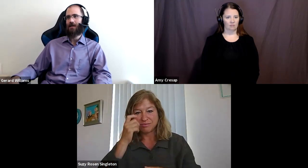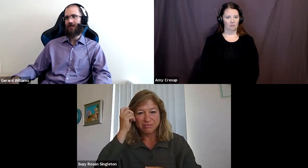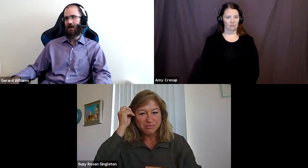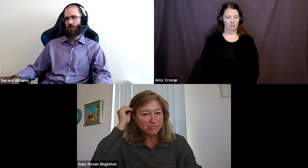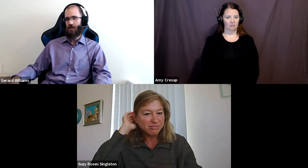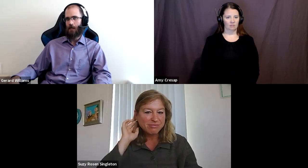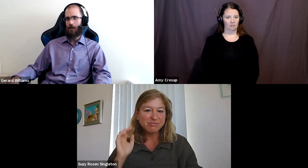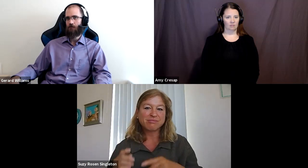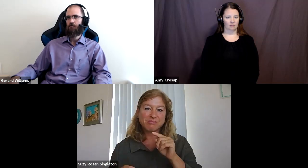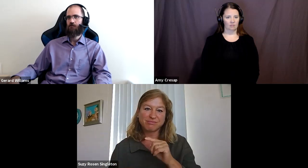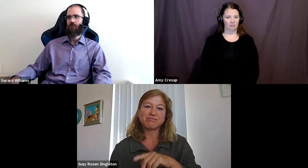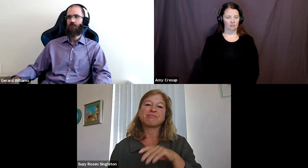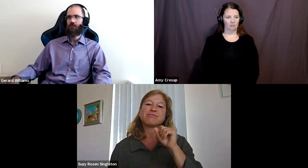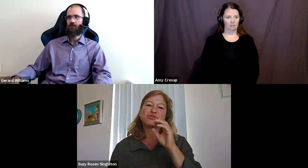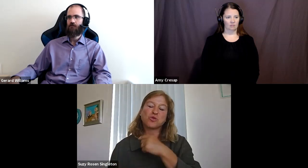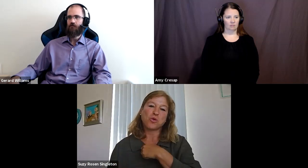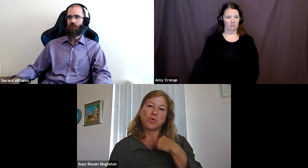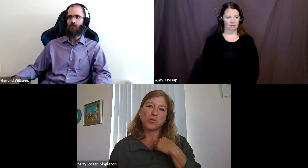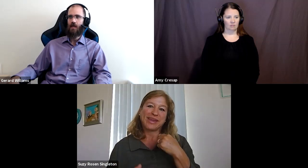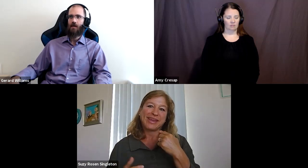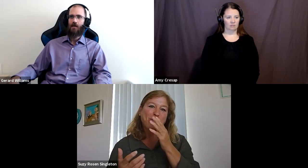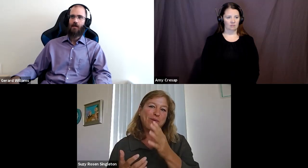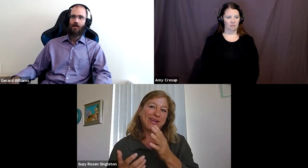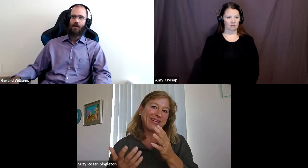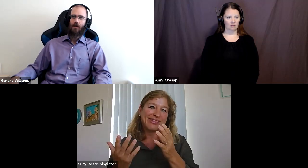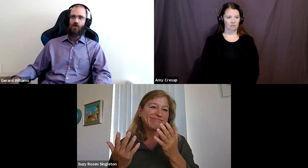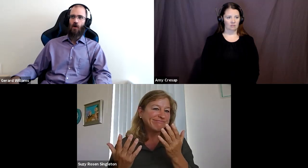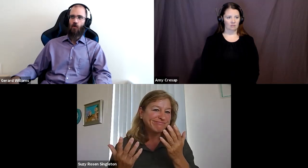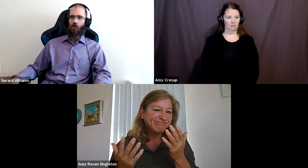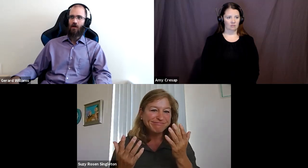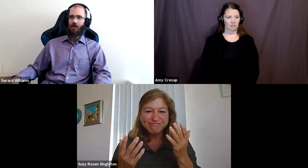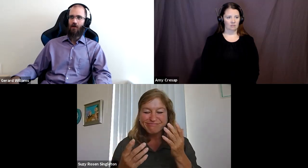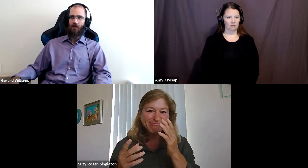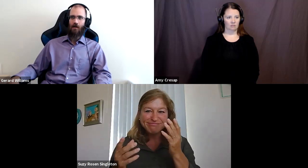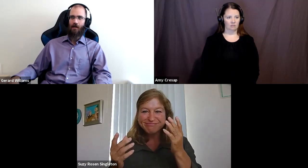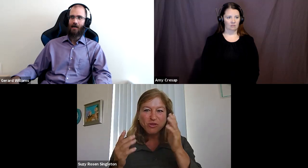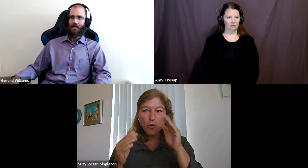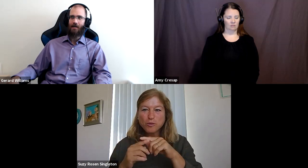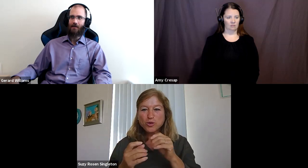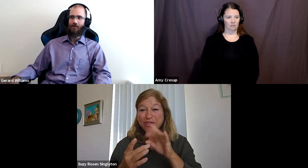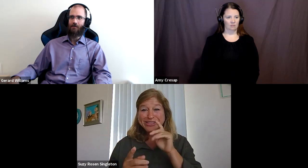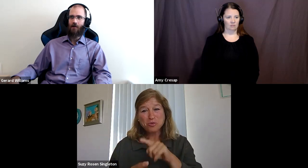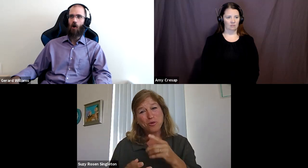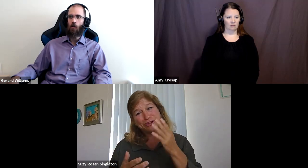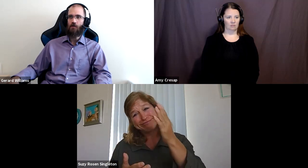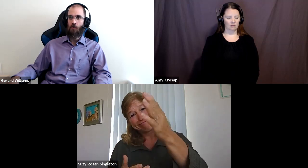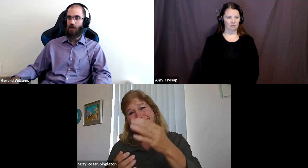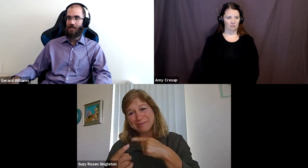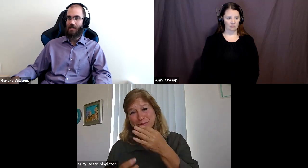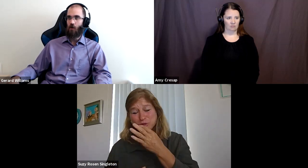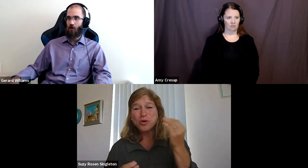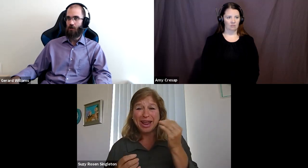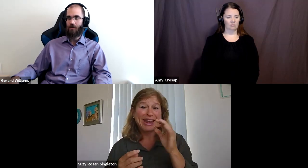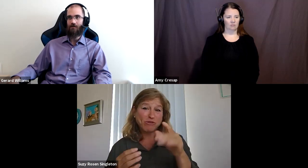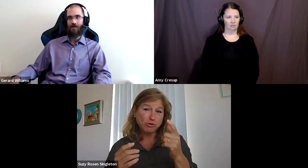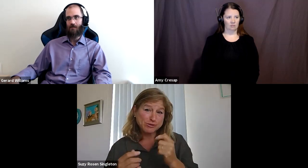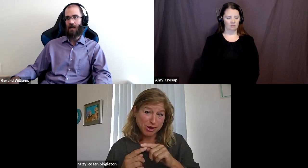that proceeding. So we will hope to release an order some time